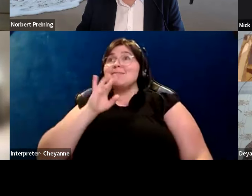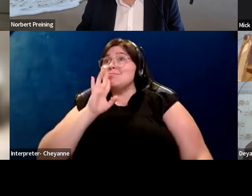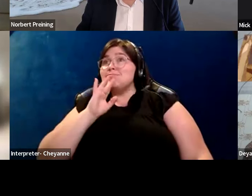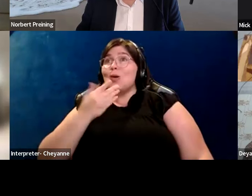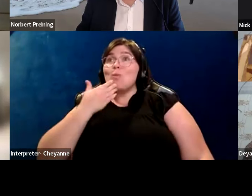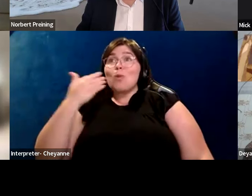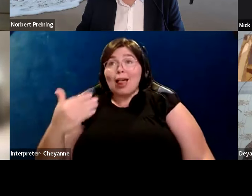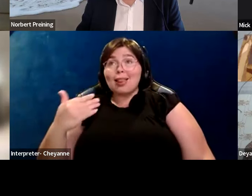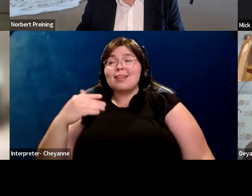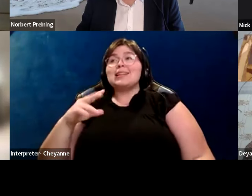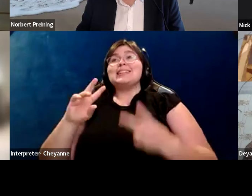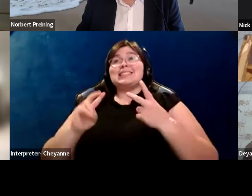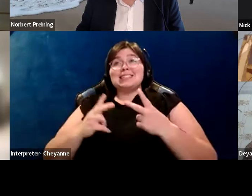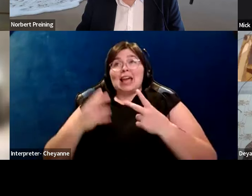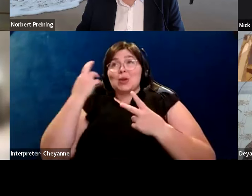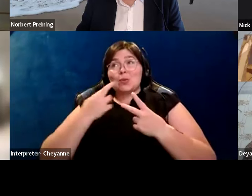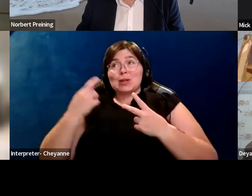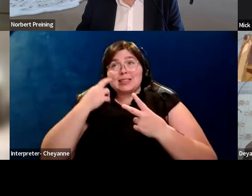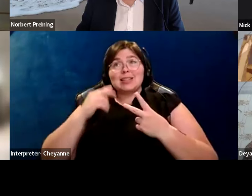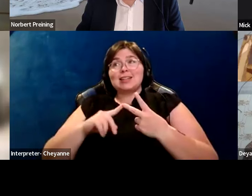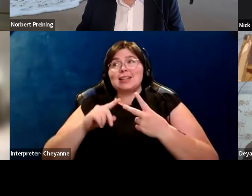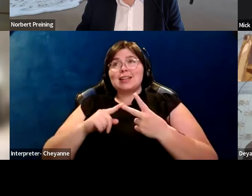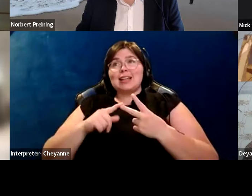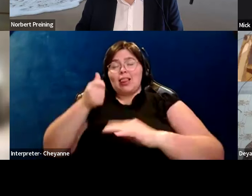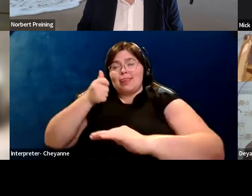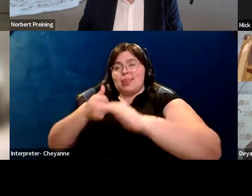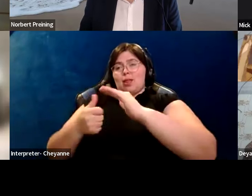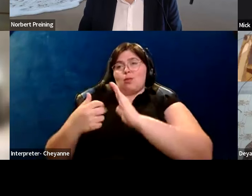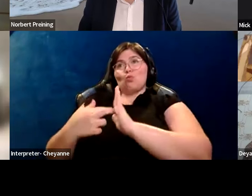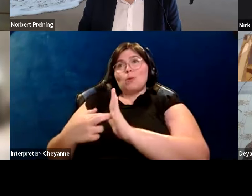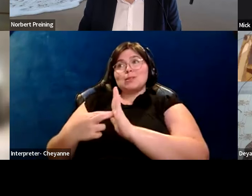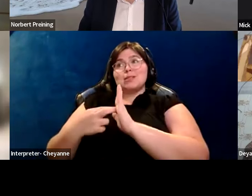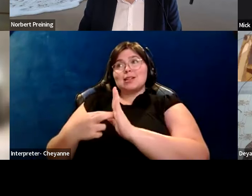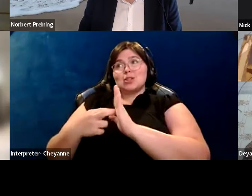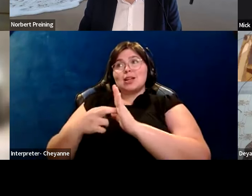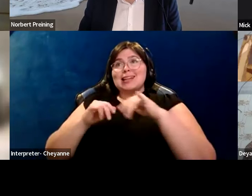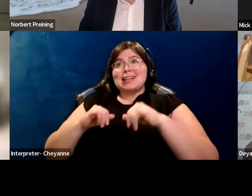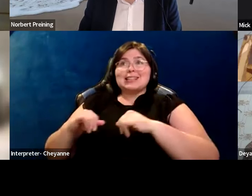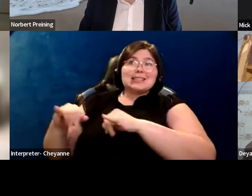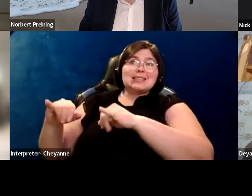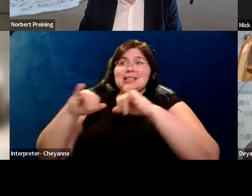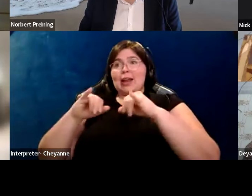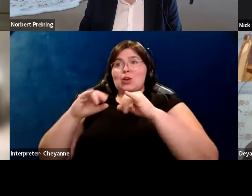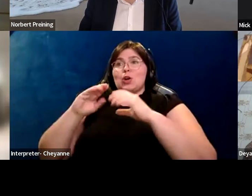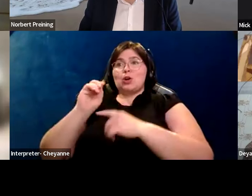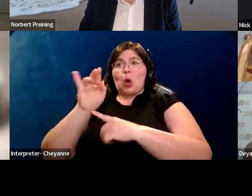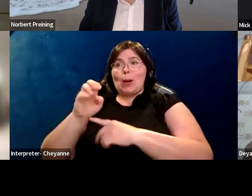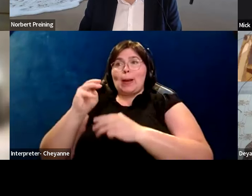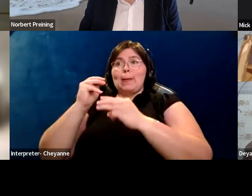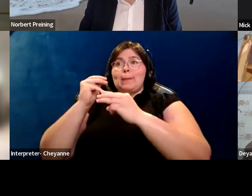But the second reason is the underlying representation is a standard called MathML, which is part of HTML5.